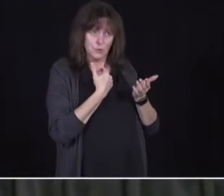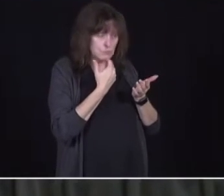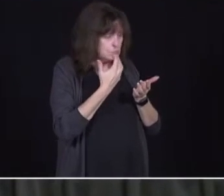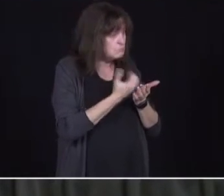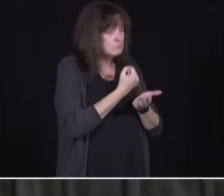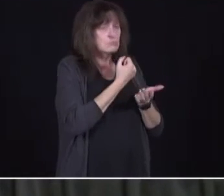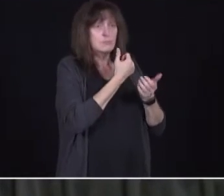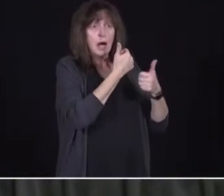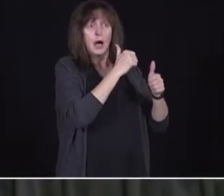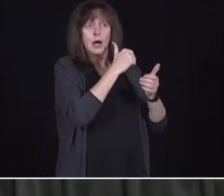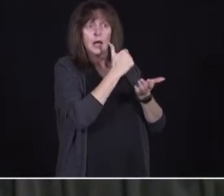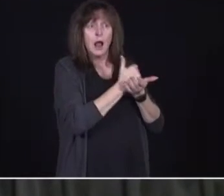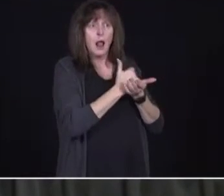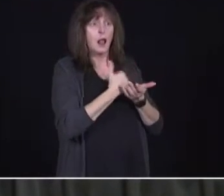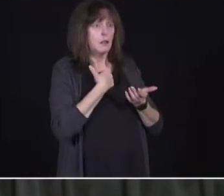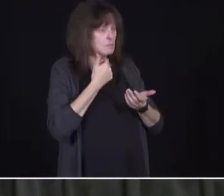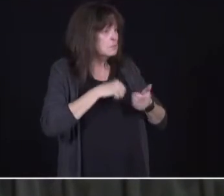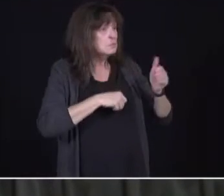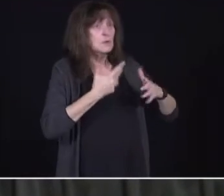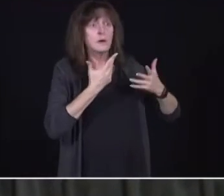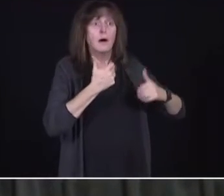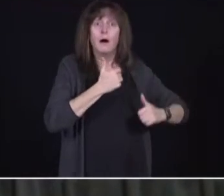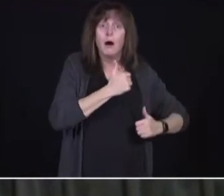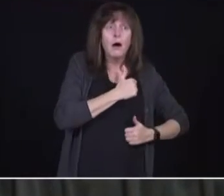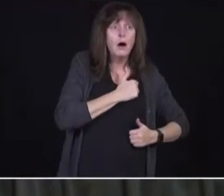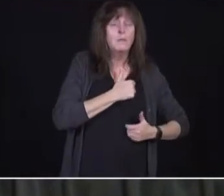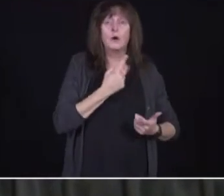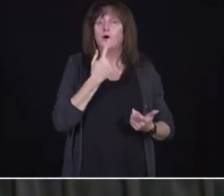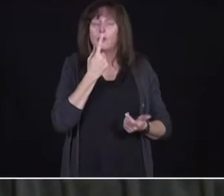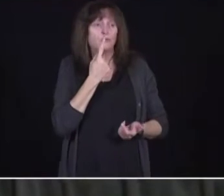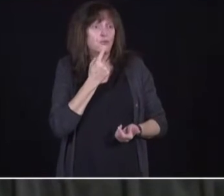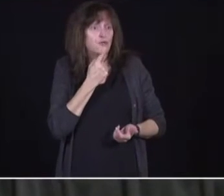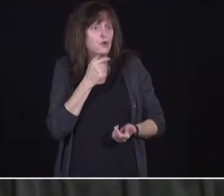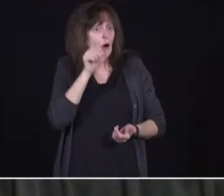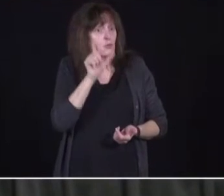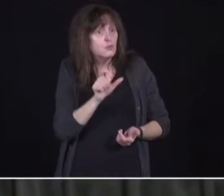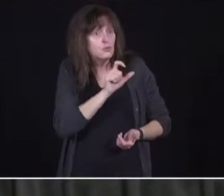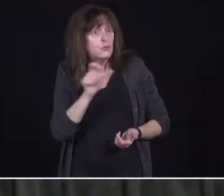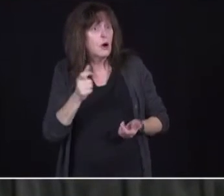before I came out here an hour ago or. So he has offered that.